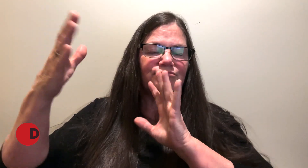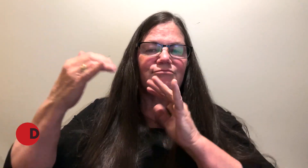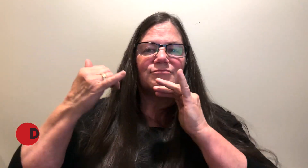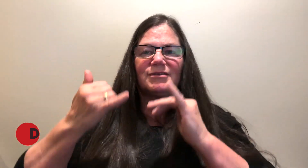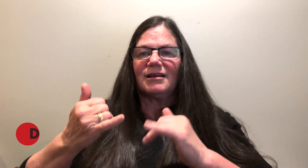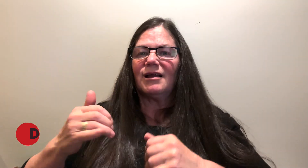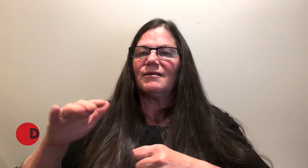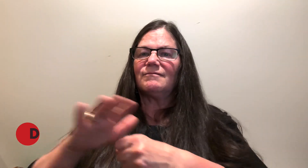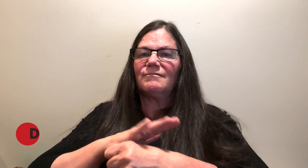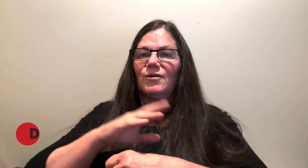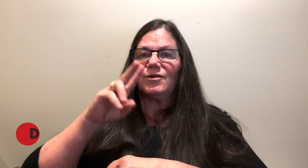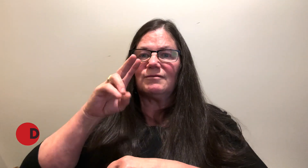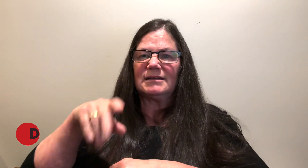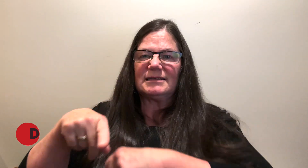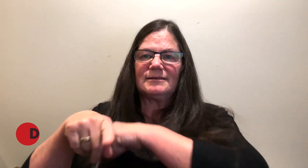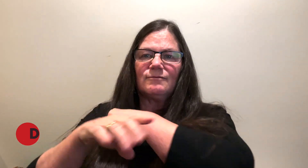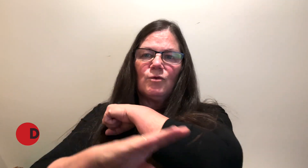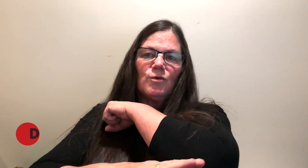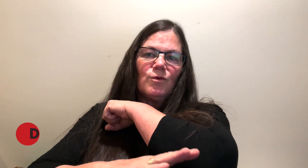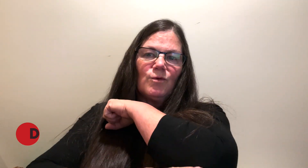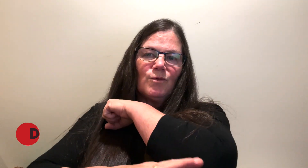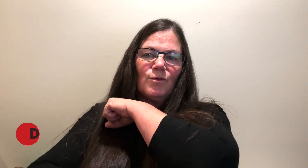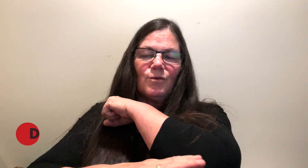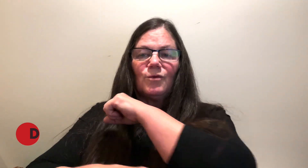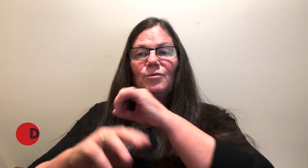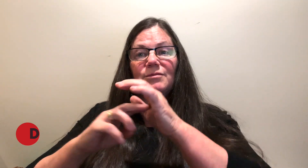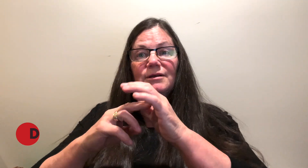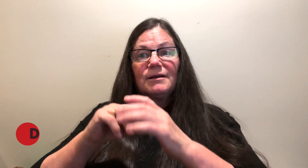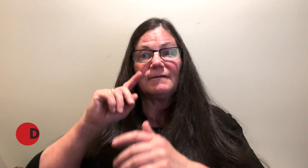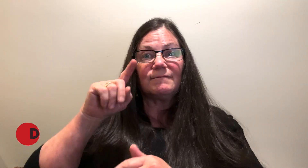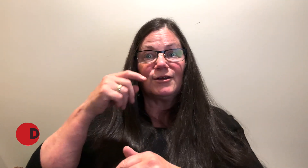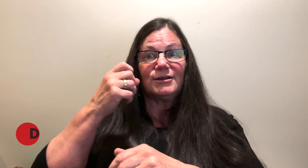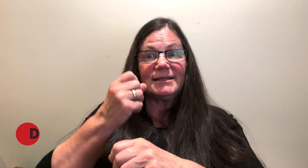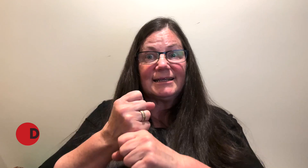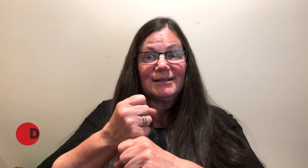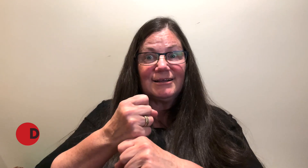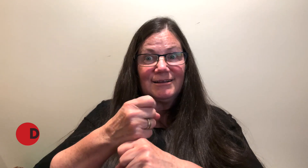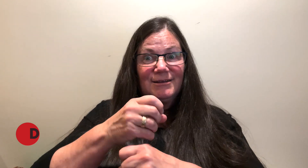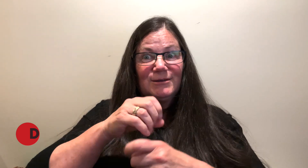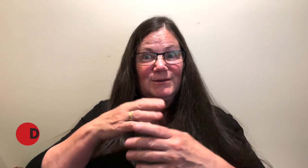will start this fall meaning first year students will move